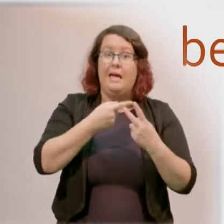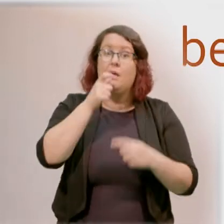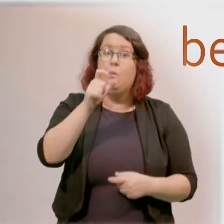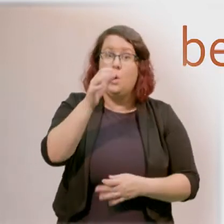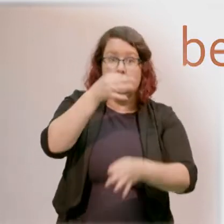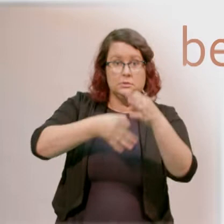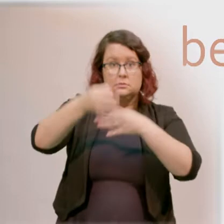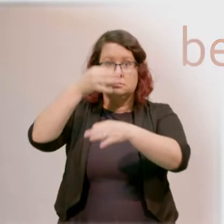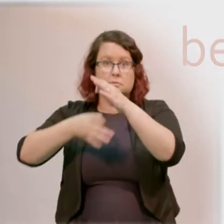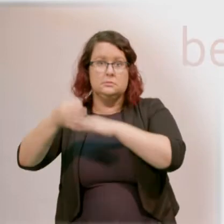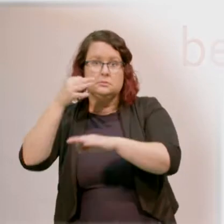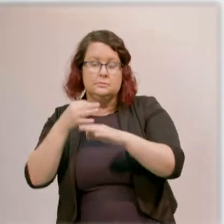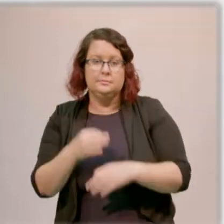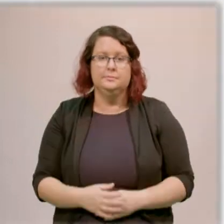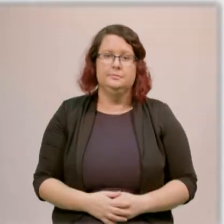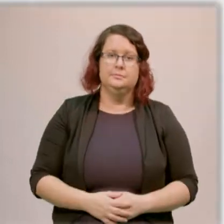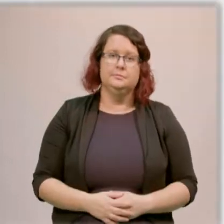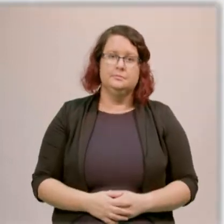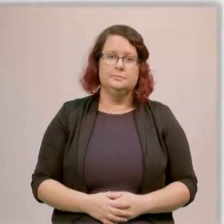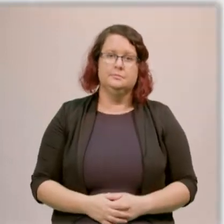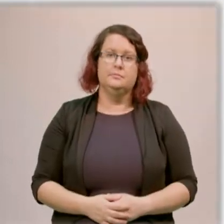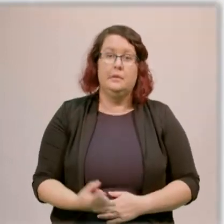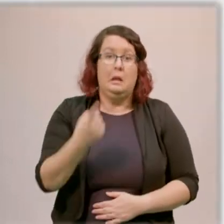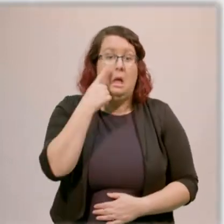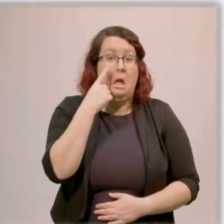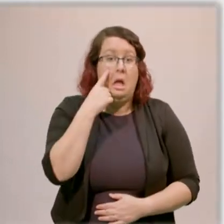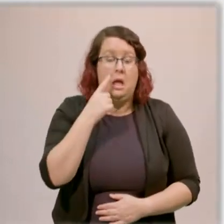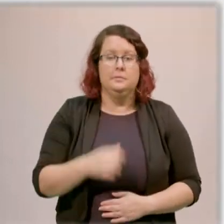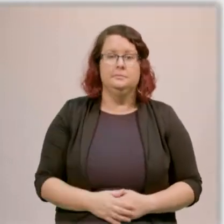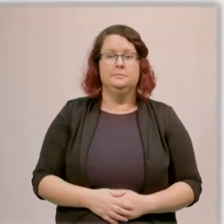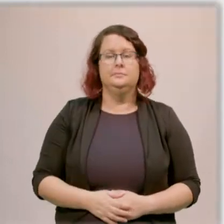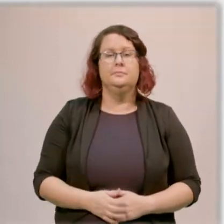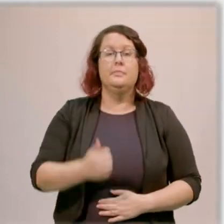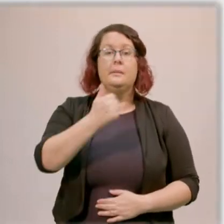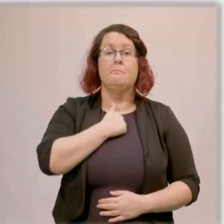swapping our clauses from dependent to independent? We can try that.